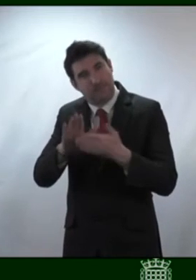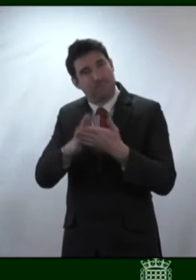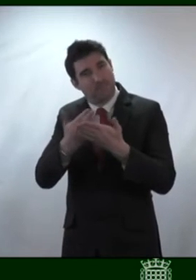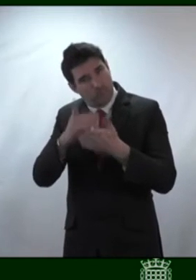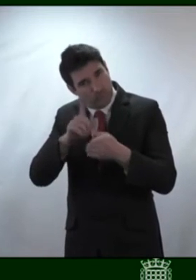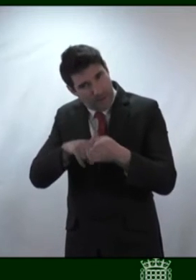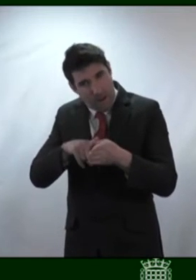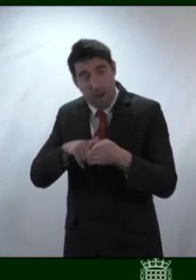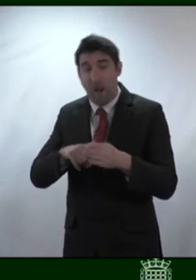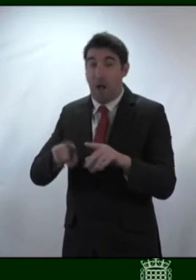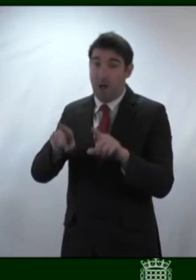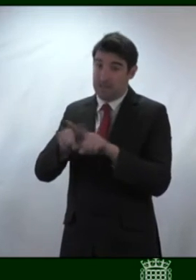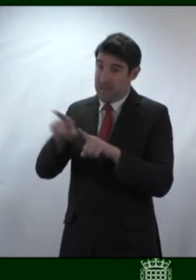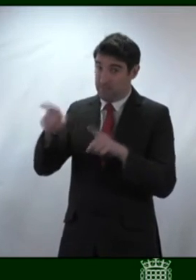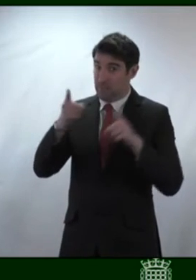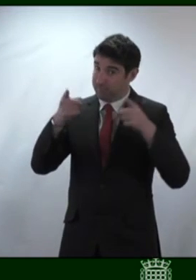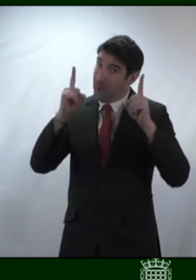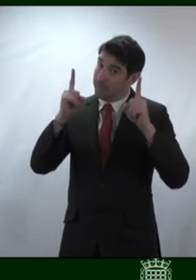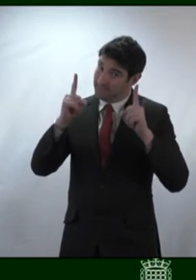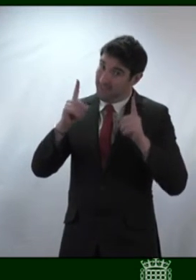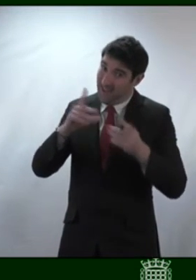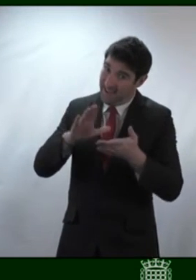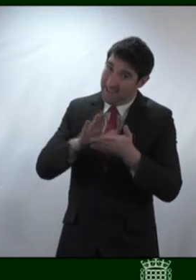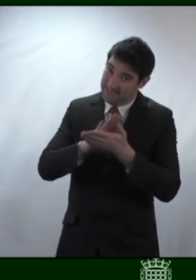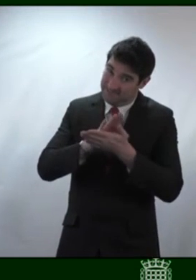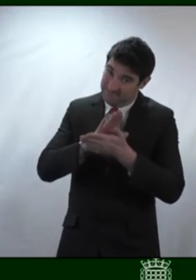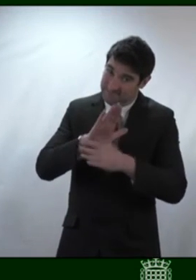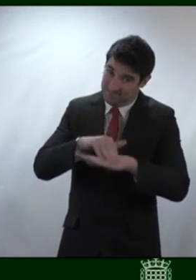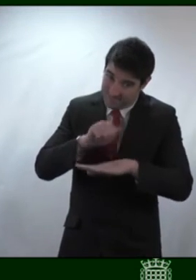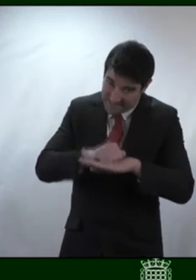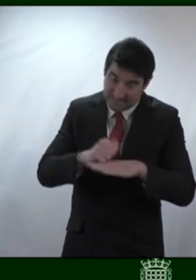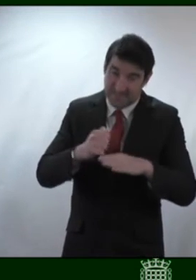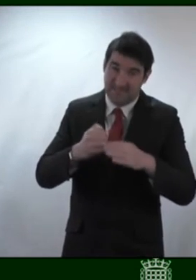it has been a tumultuous 12 months, but he has shown great resolve and determination